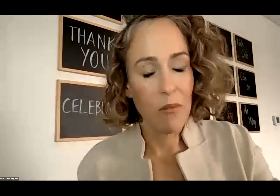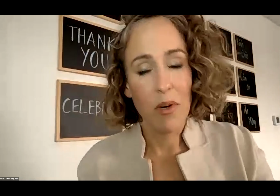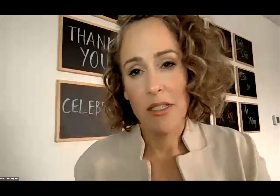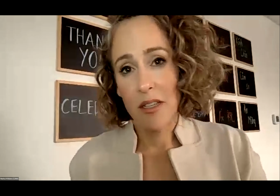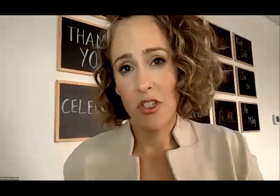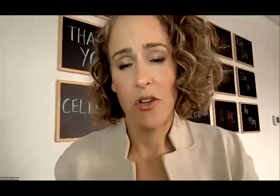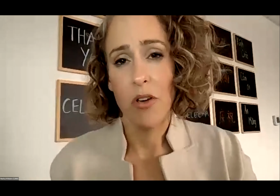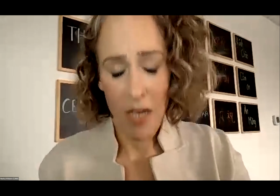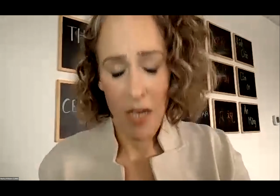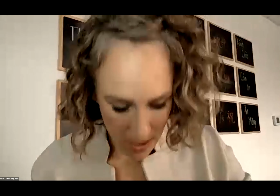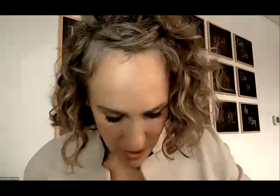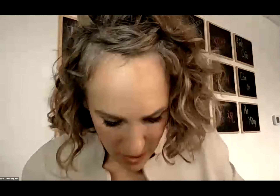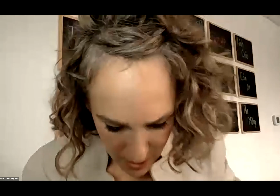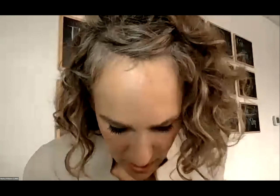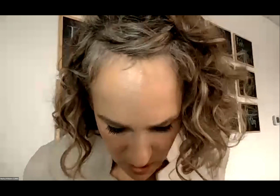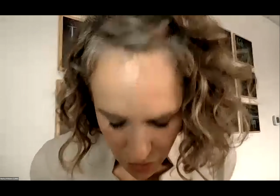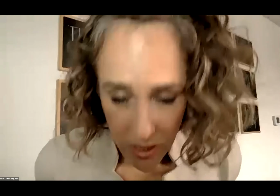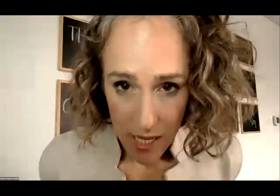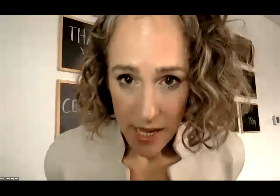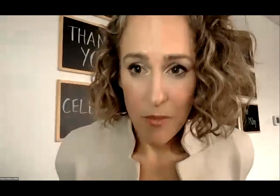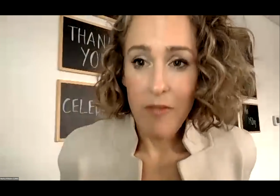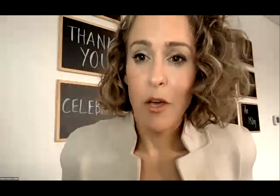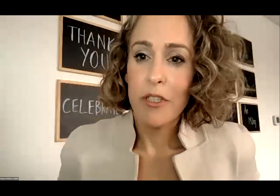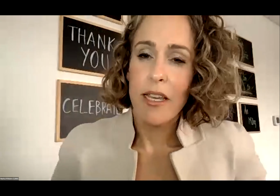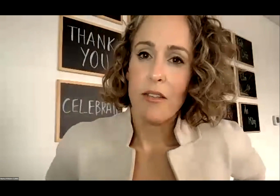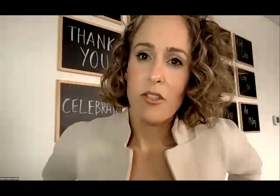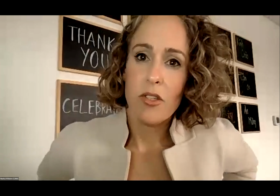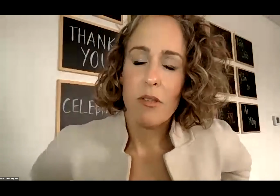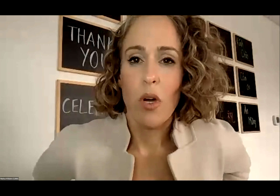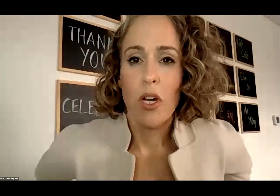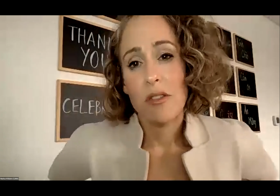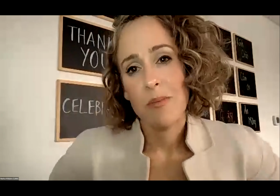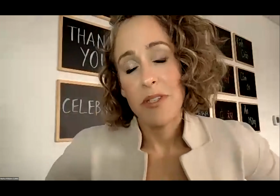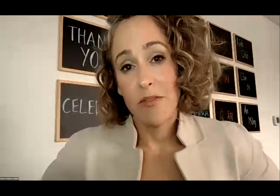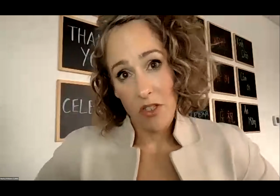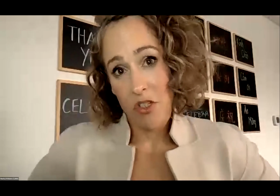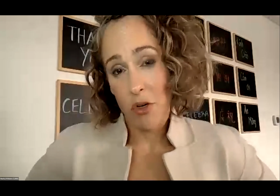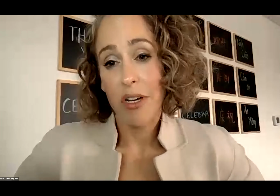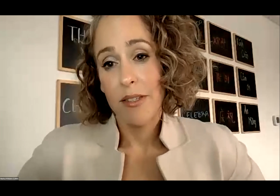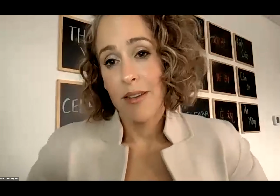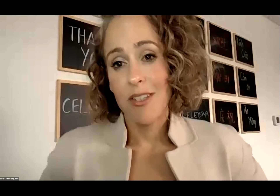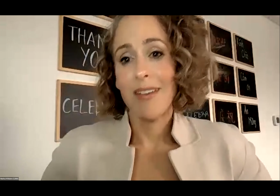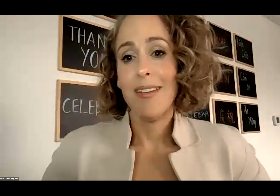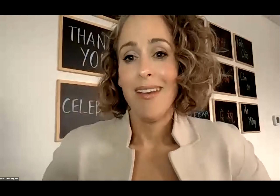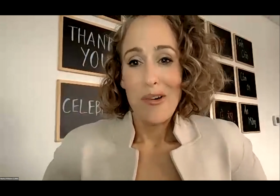I wanted to let you know that I truly am available to answer some questions specific to your organization.